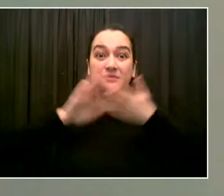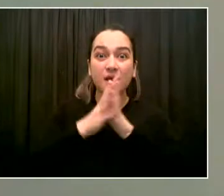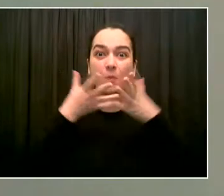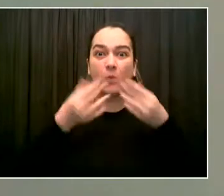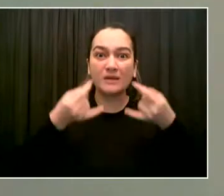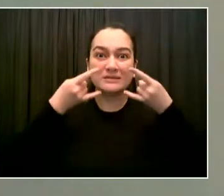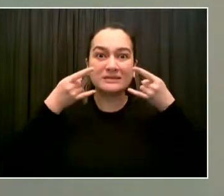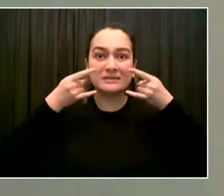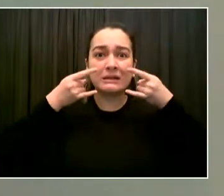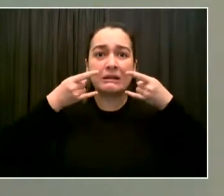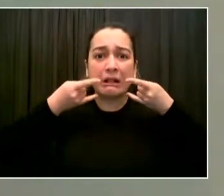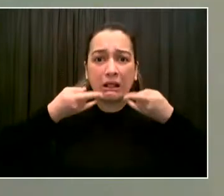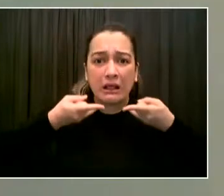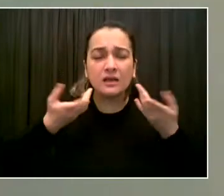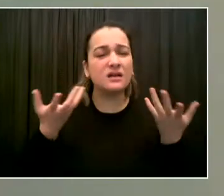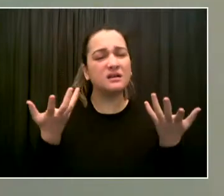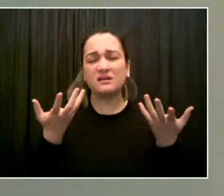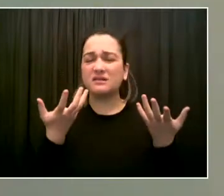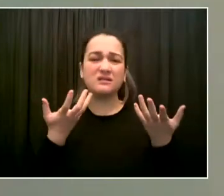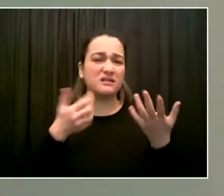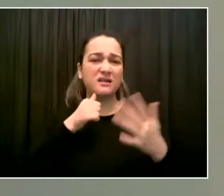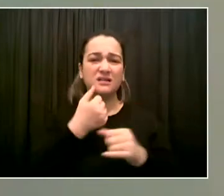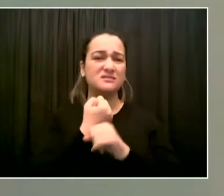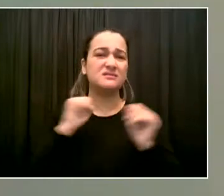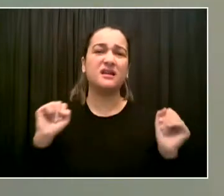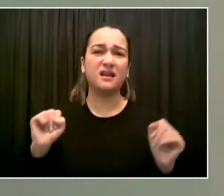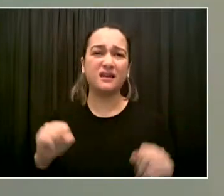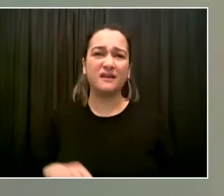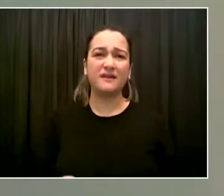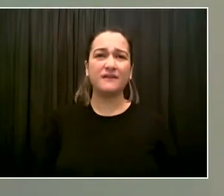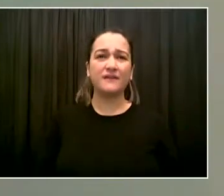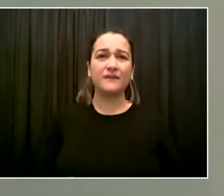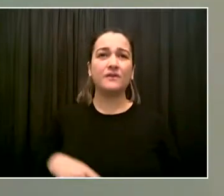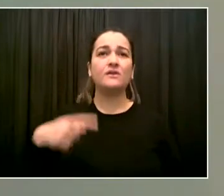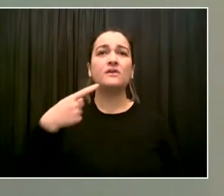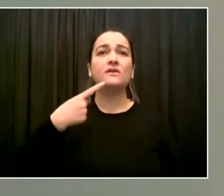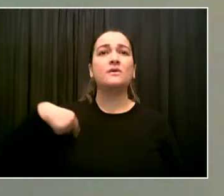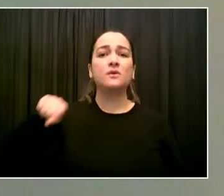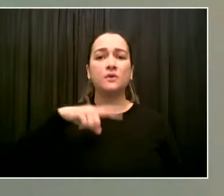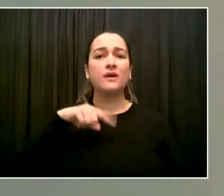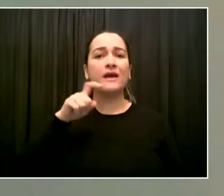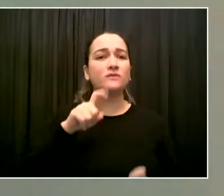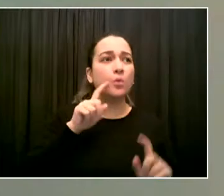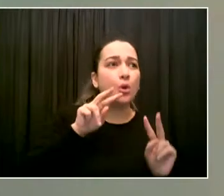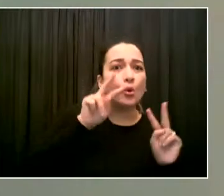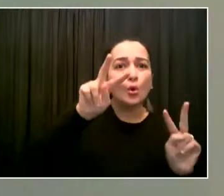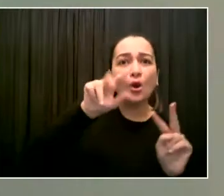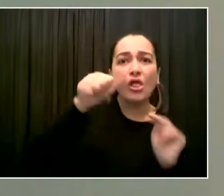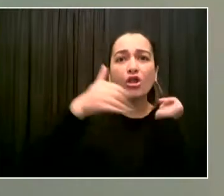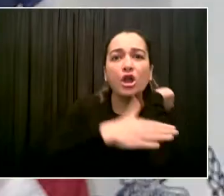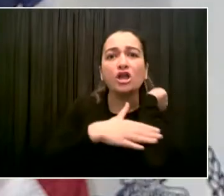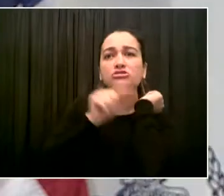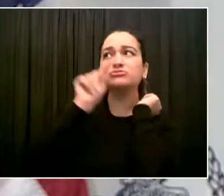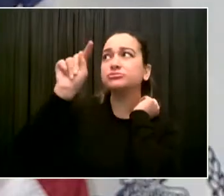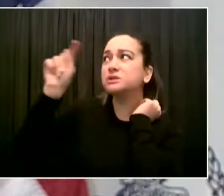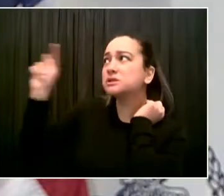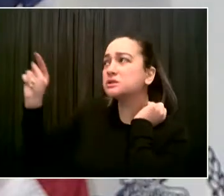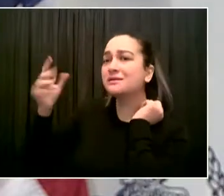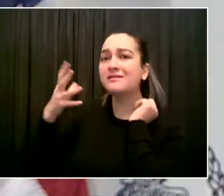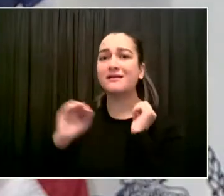MASKS MAY FAIL BECAUSE THEY GET WET OR BEECAUSE THEY COME OFF F OF PEOPLE. SO WE ARE REALLY FFCTACTAGORIN IN TH